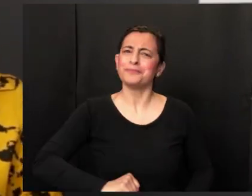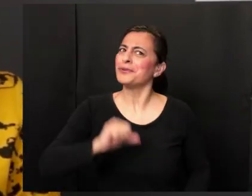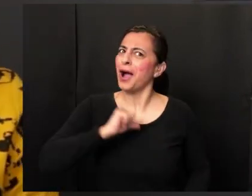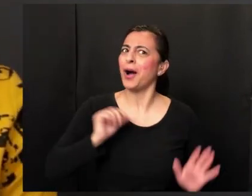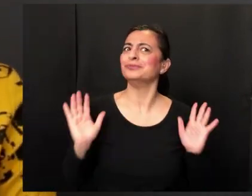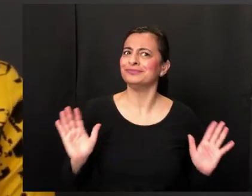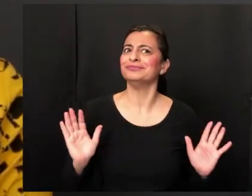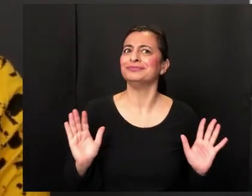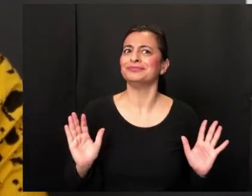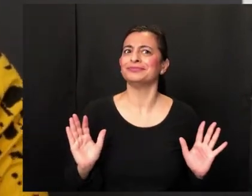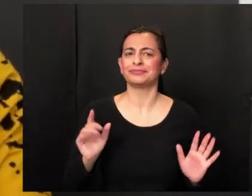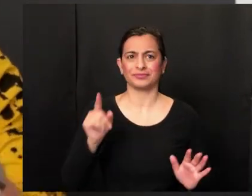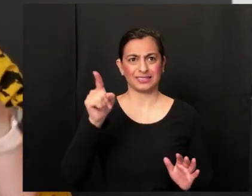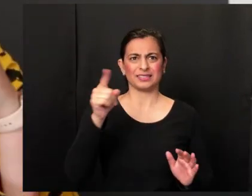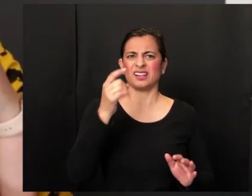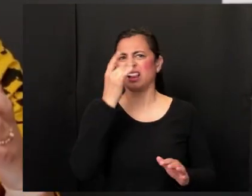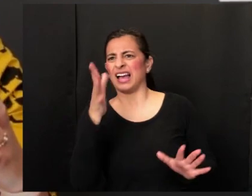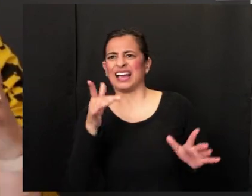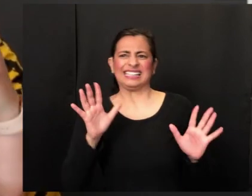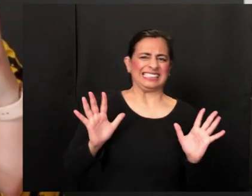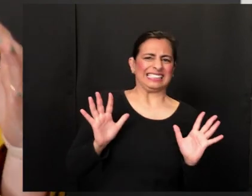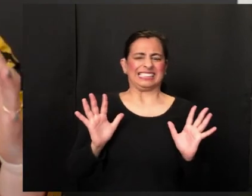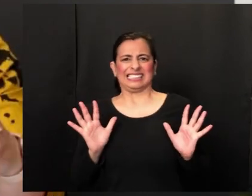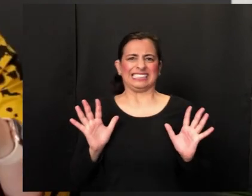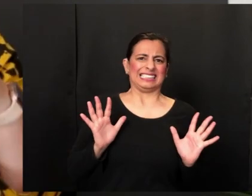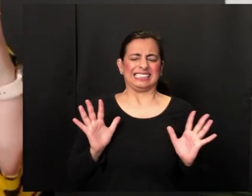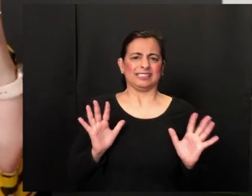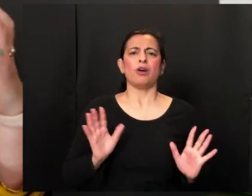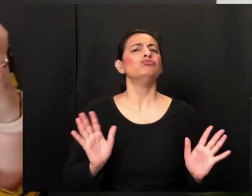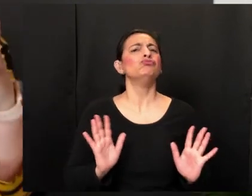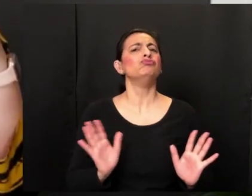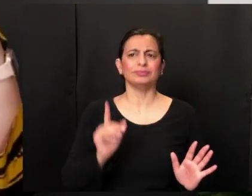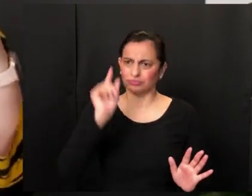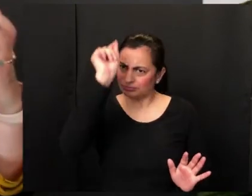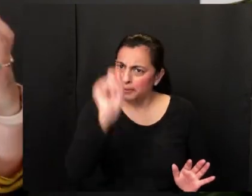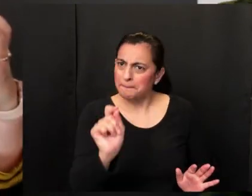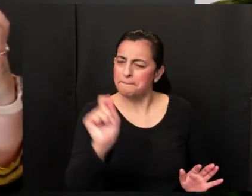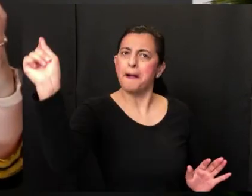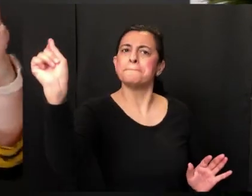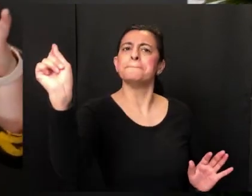We all need to work together to change this word and to change this language